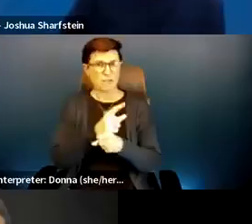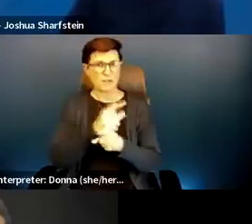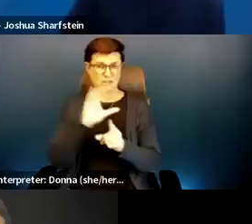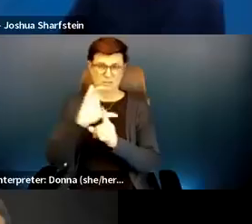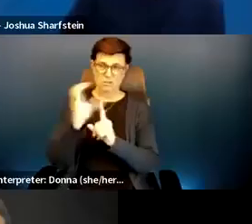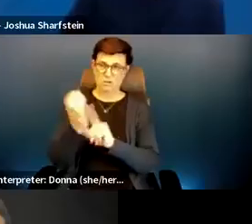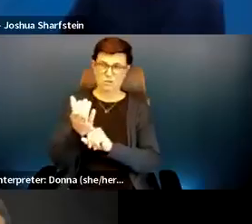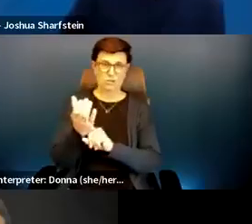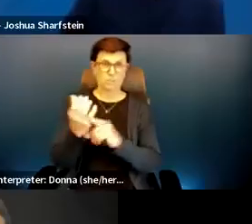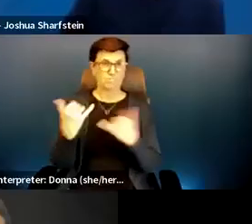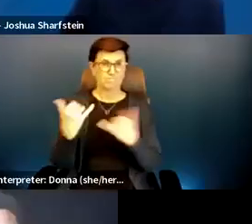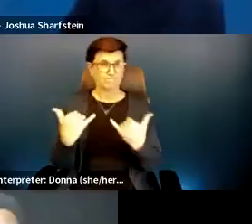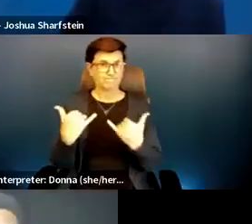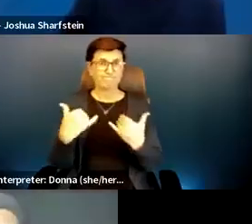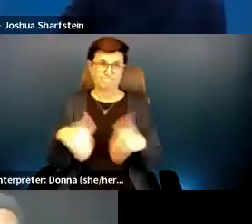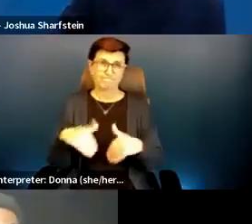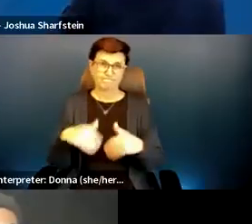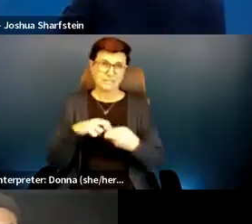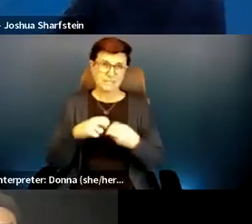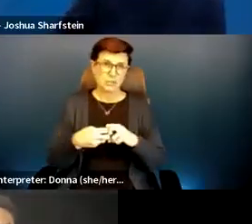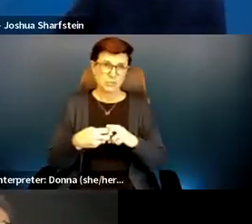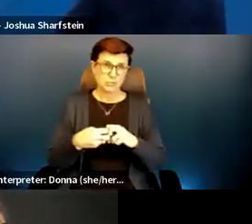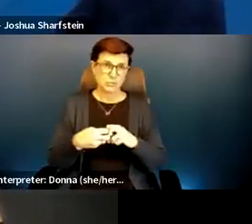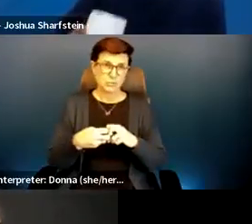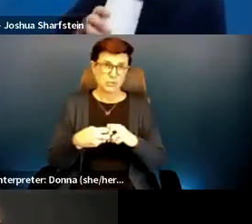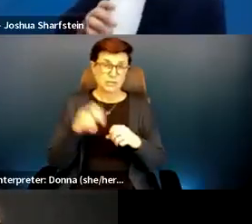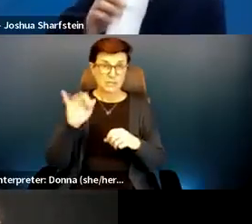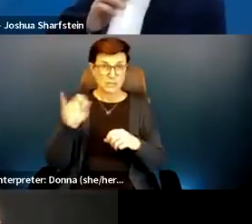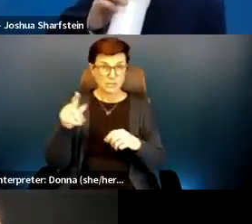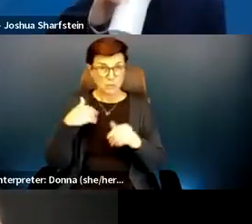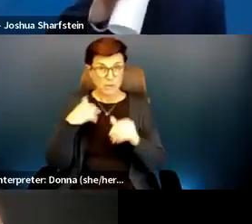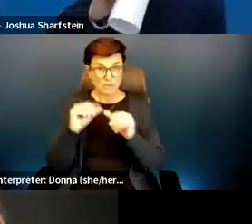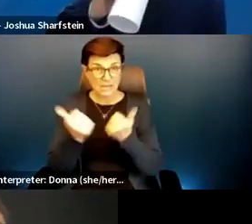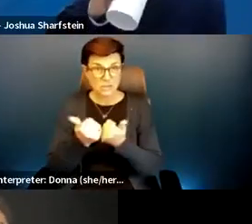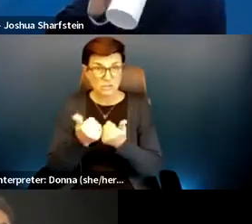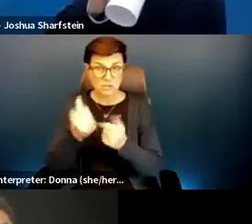and I think that when you have a culture and an agency of people working in silos,